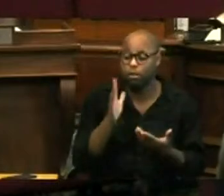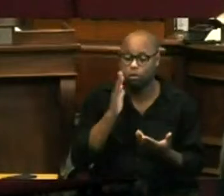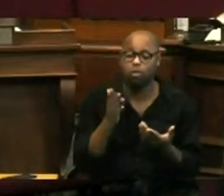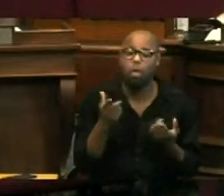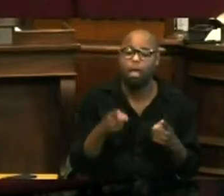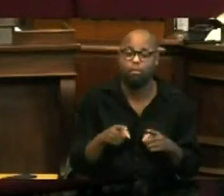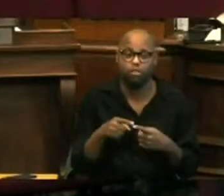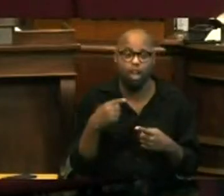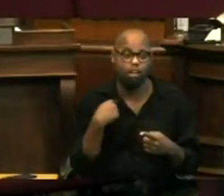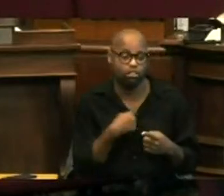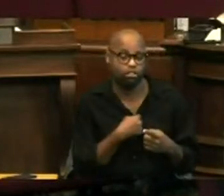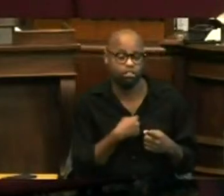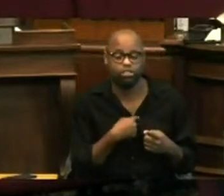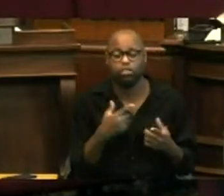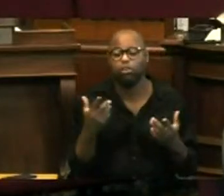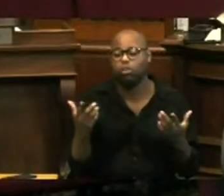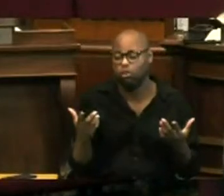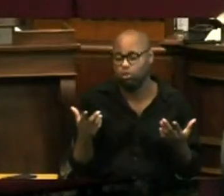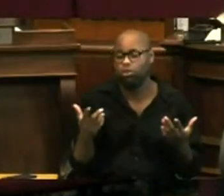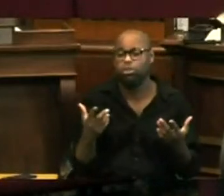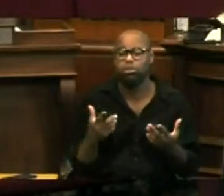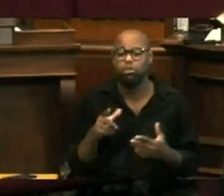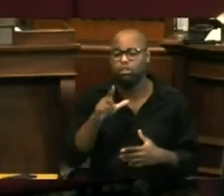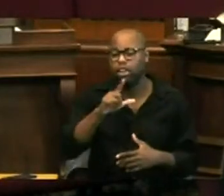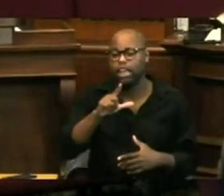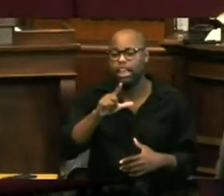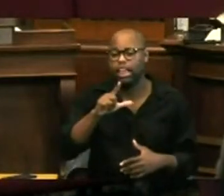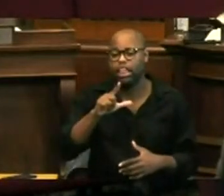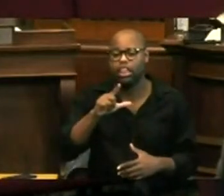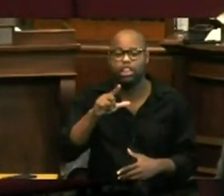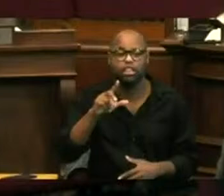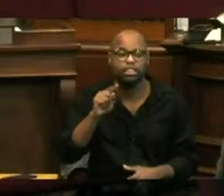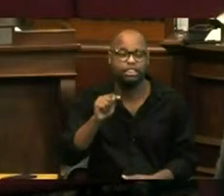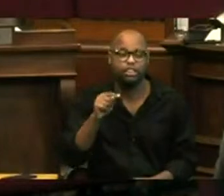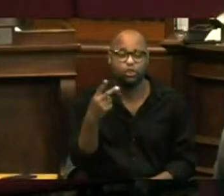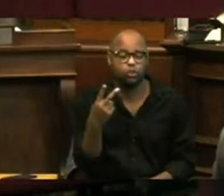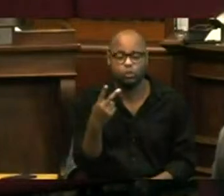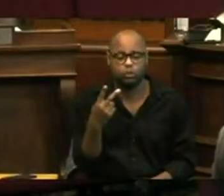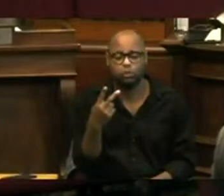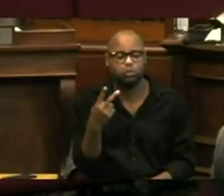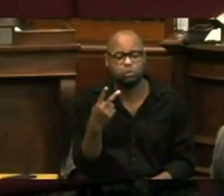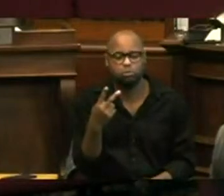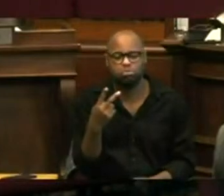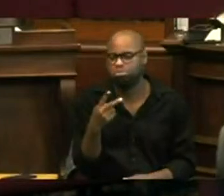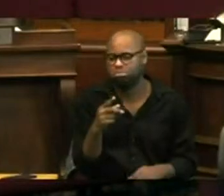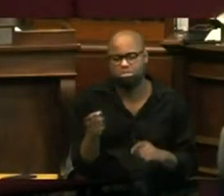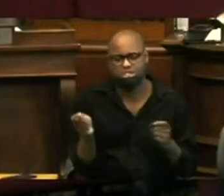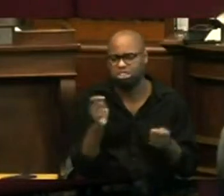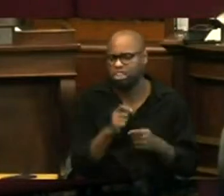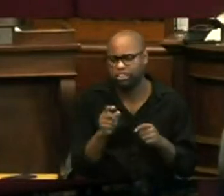recognize might happen to us. So